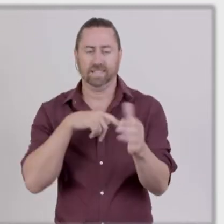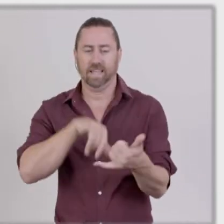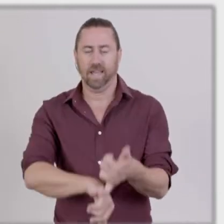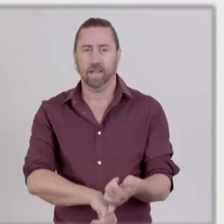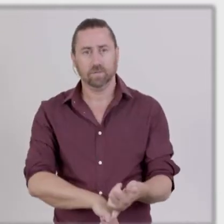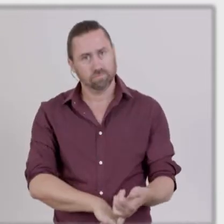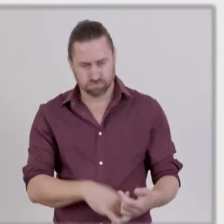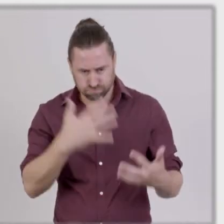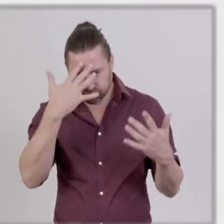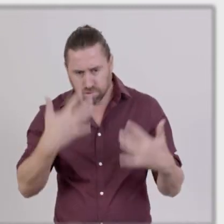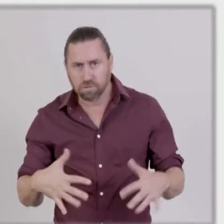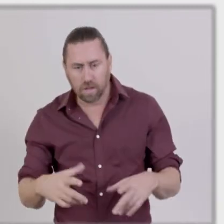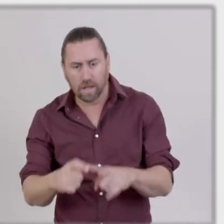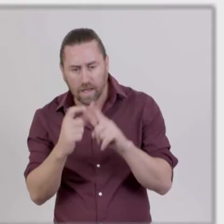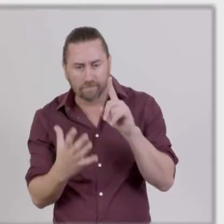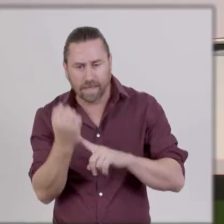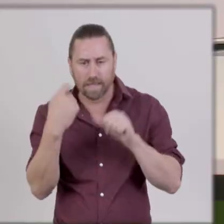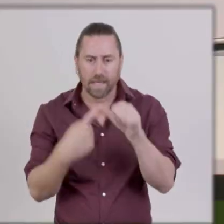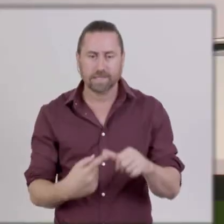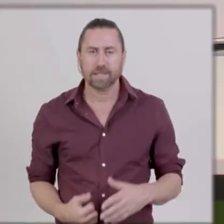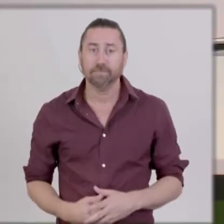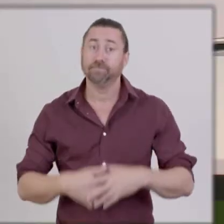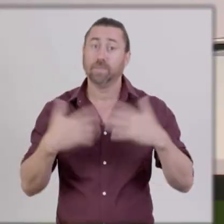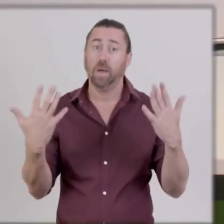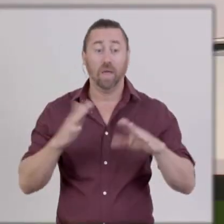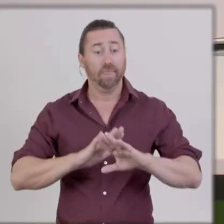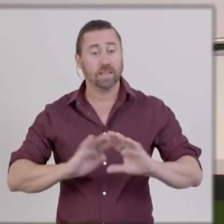Phew. That was a tough one. Well, that's all from me today.